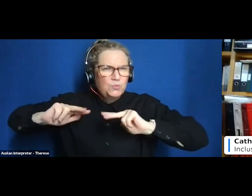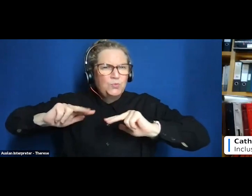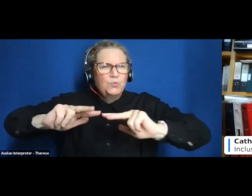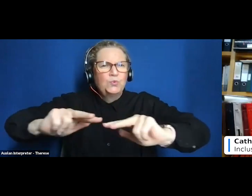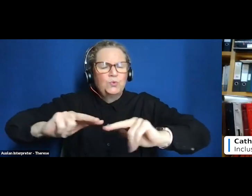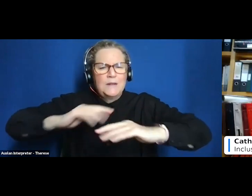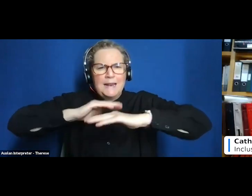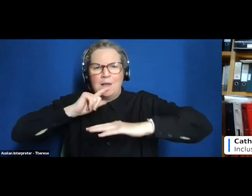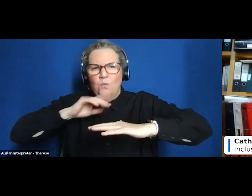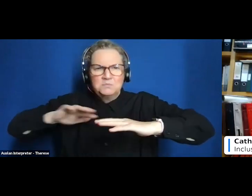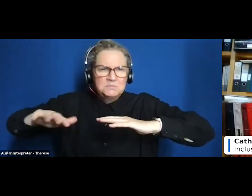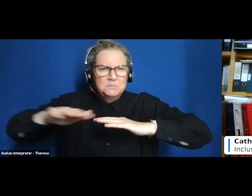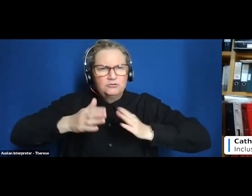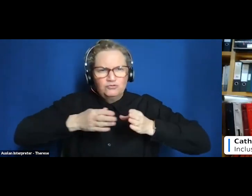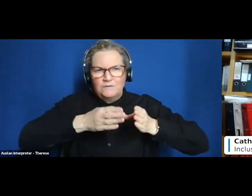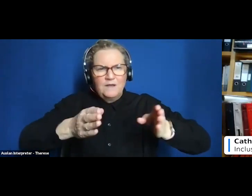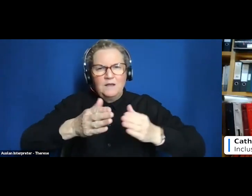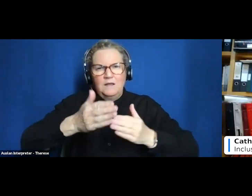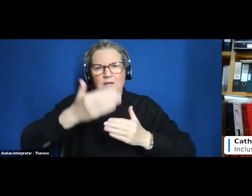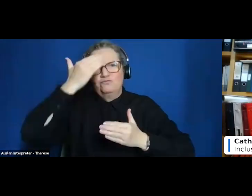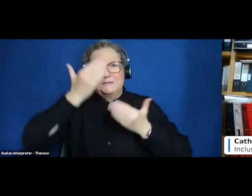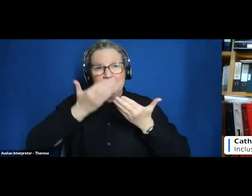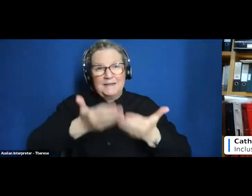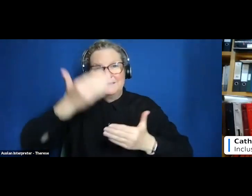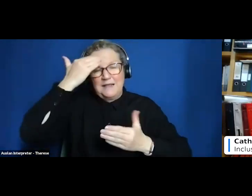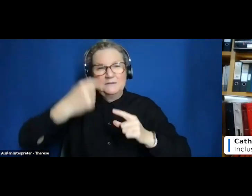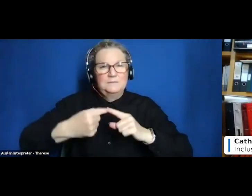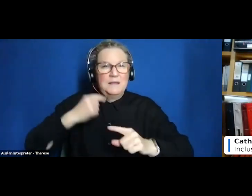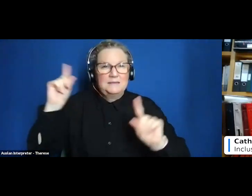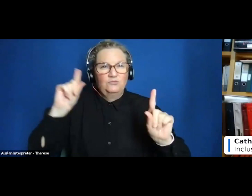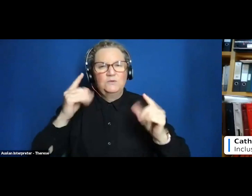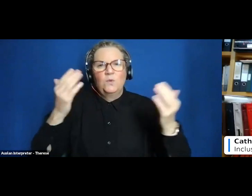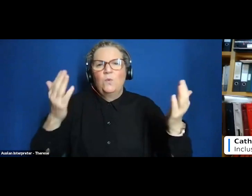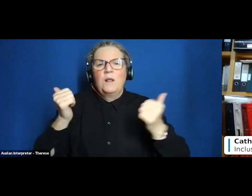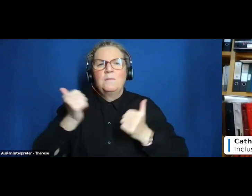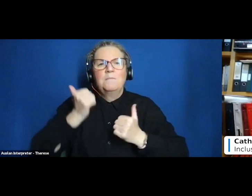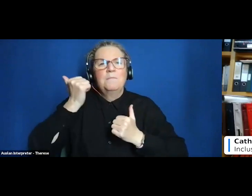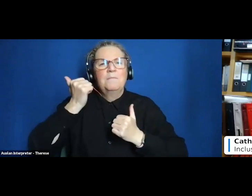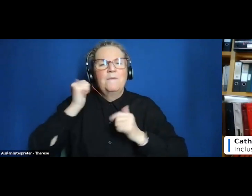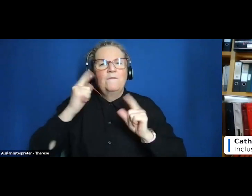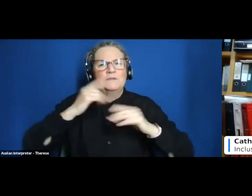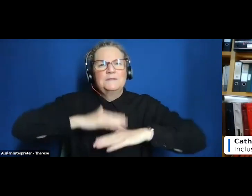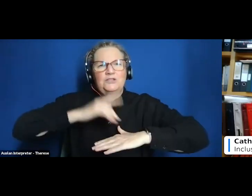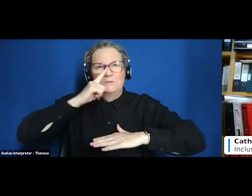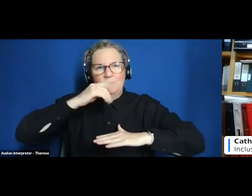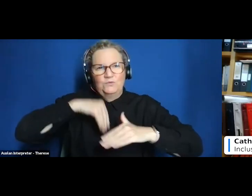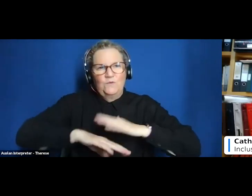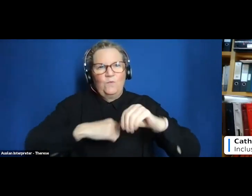I pay my respects to elders, past and present. And also warmly welcome all First Nations people to the webinar today.